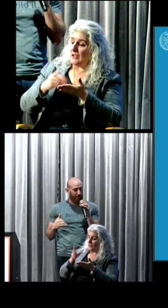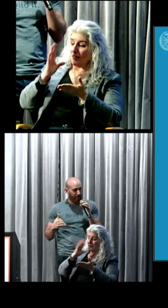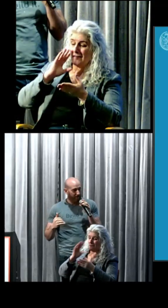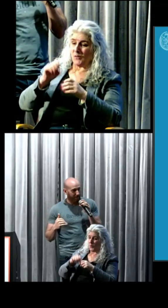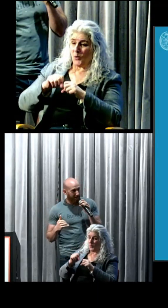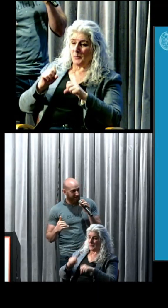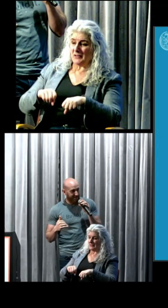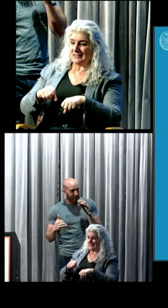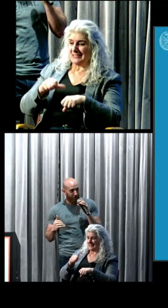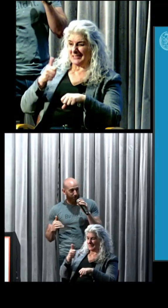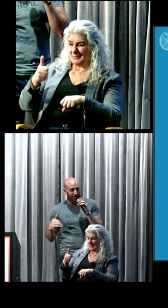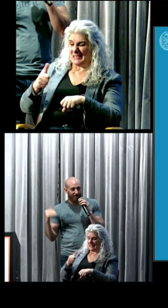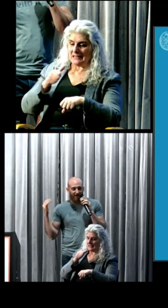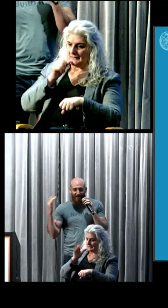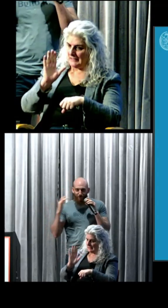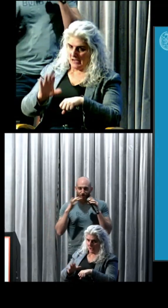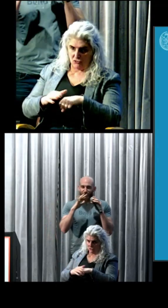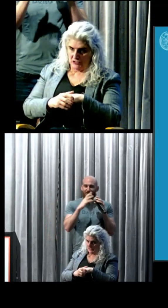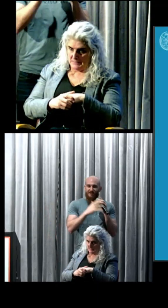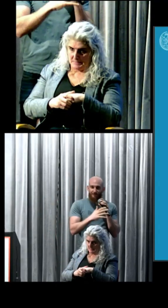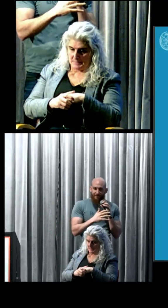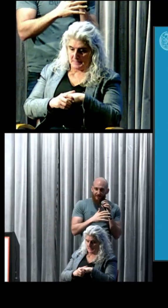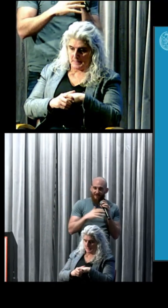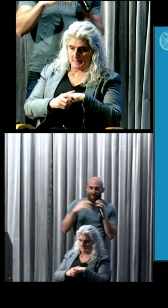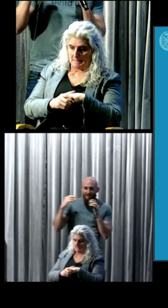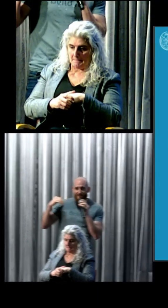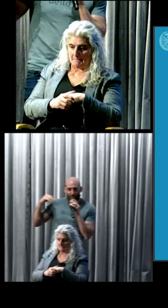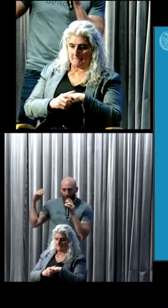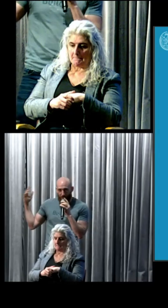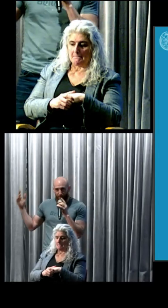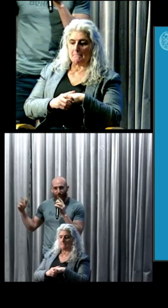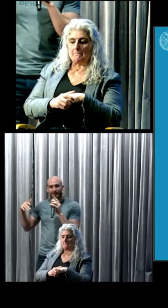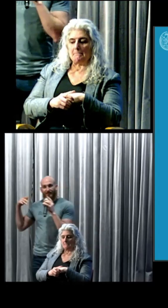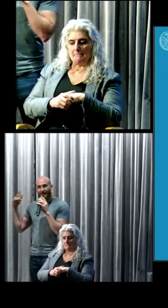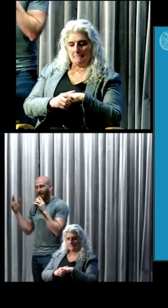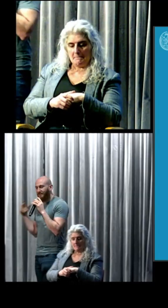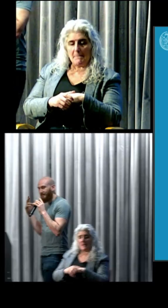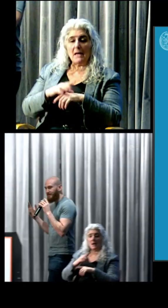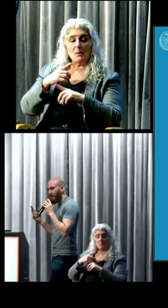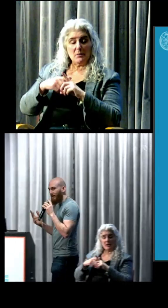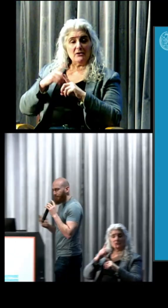So these relationships, ultimately, were the things that we handed over to Trivium so that they